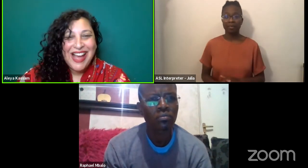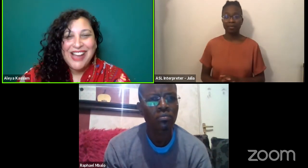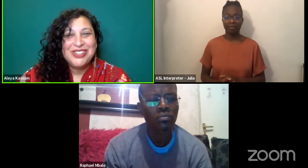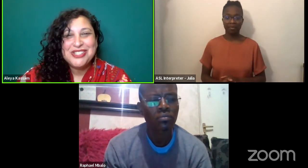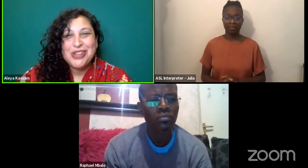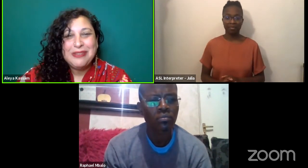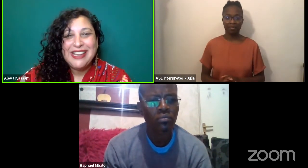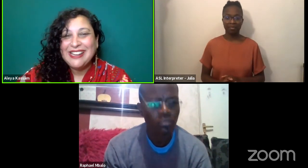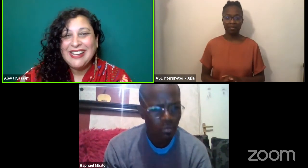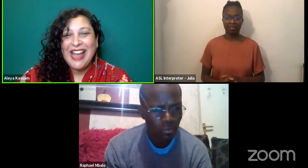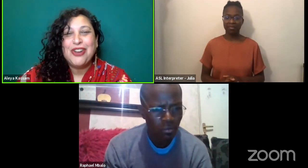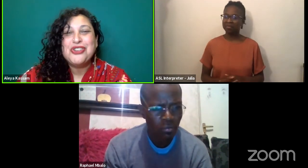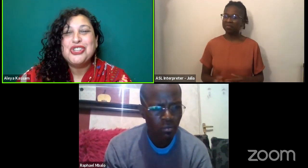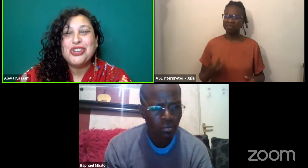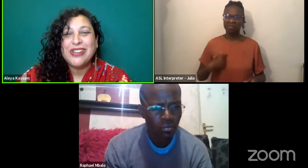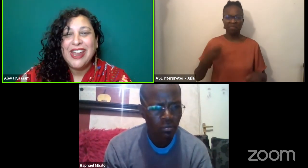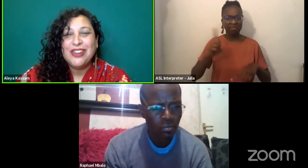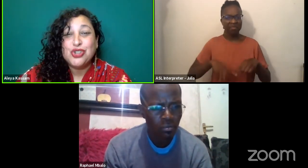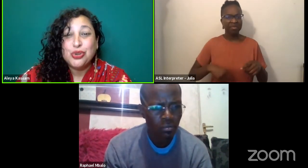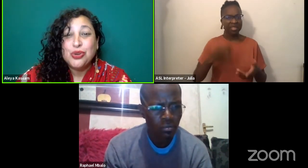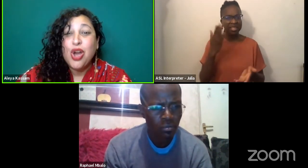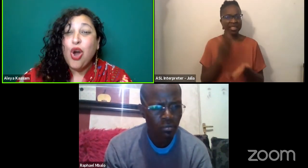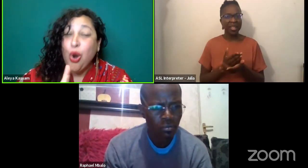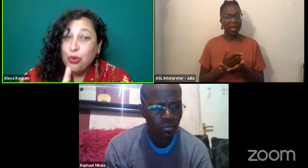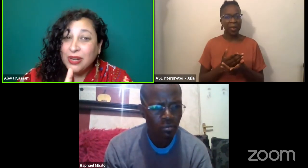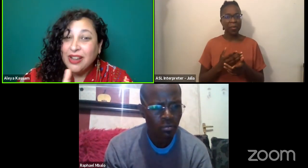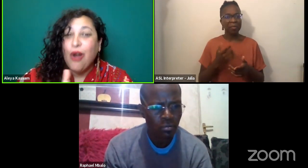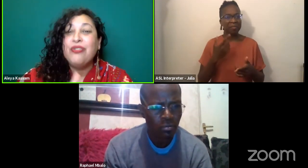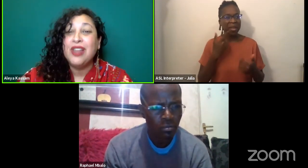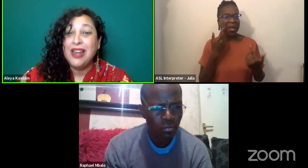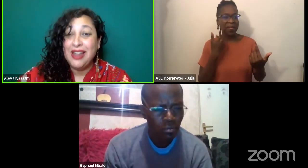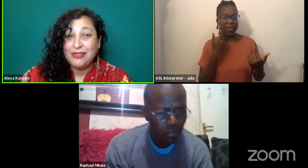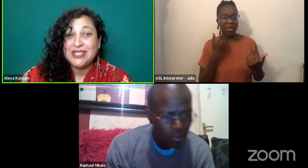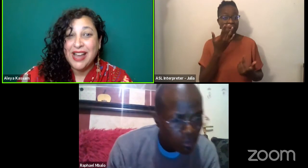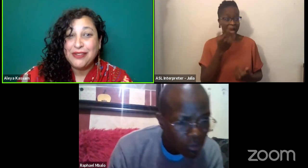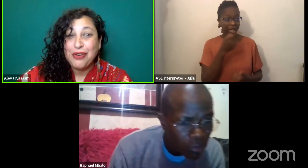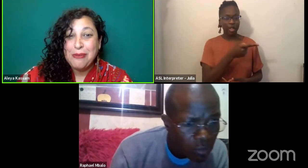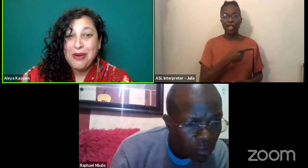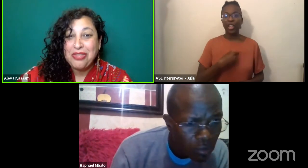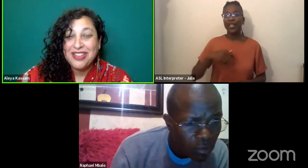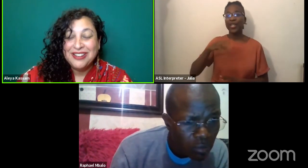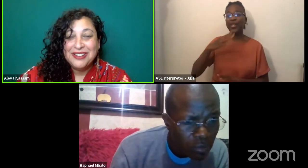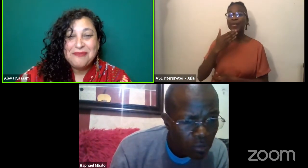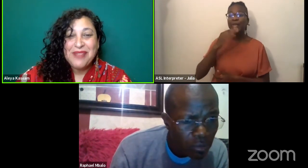I couldn't stop giggling at her sugar cane chewed only on the left side of her mouth